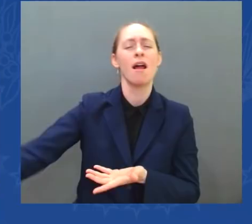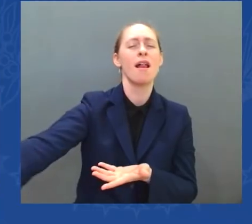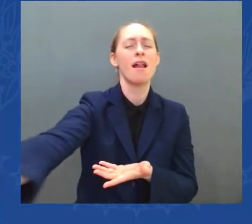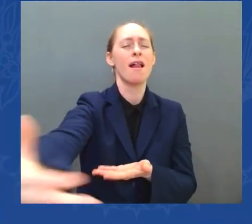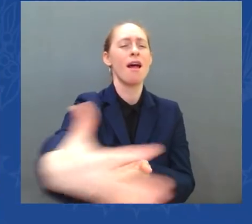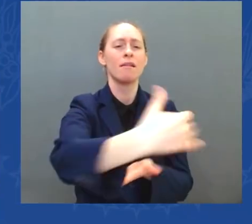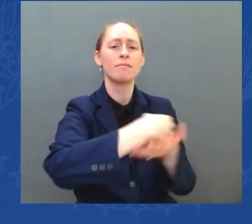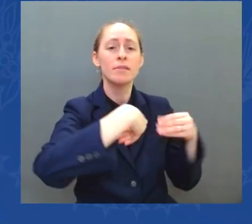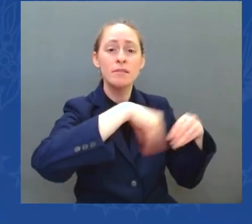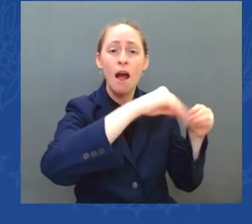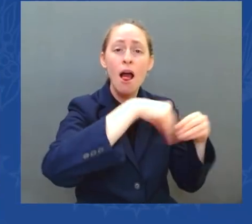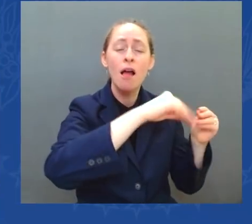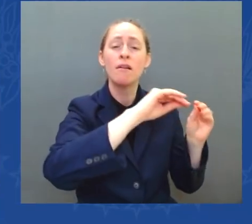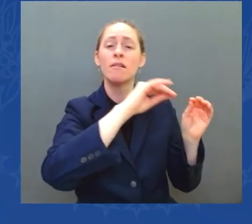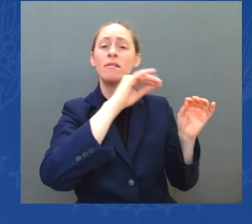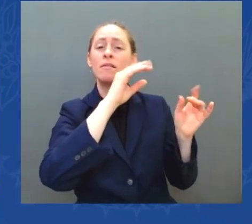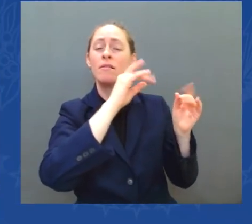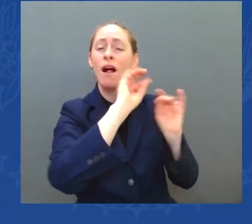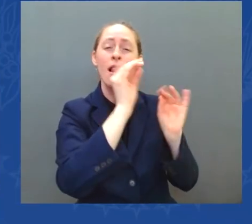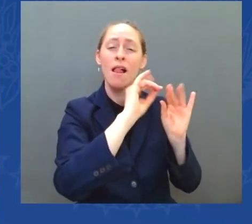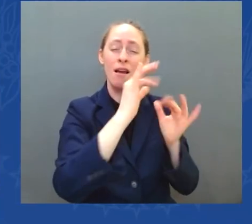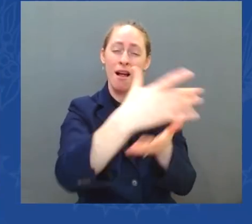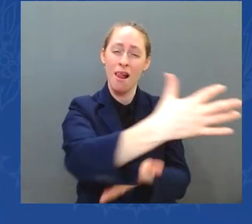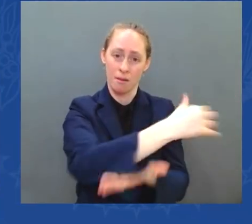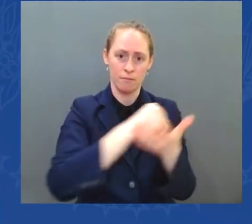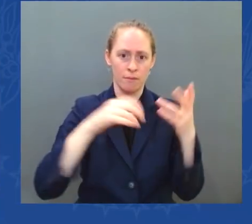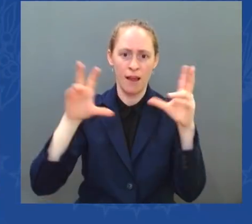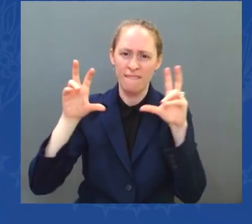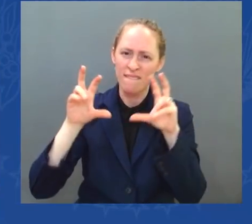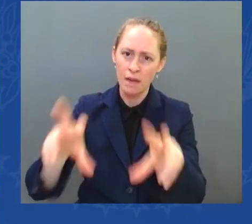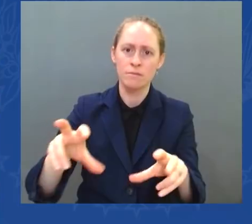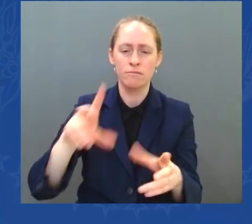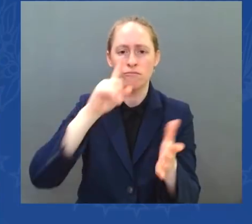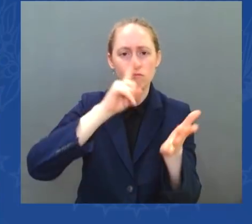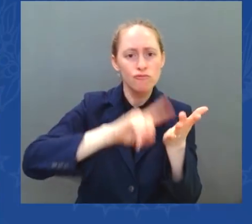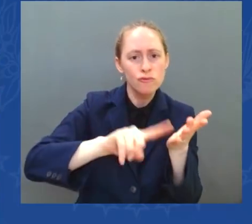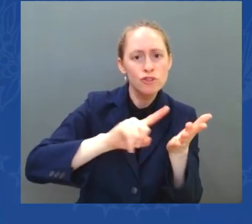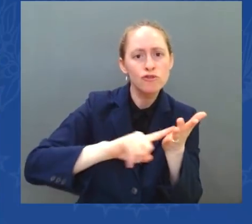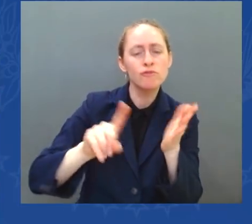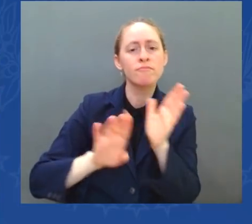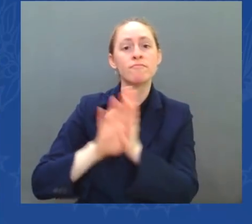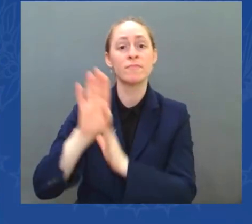The United States of America used to be ranked number one in the world in investing in the future.